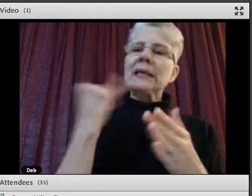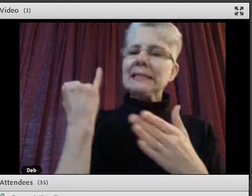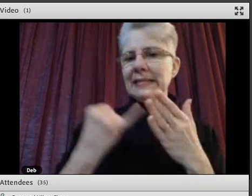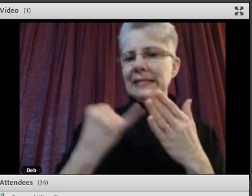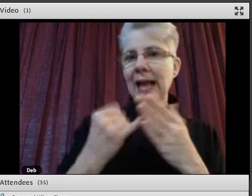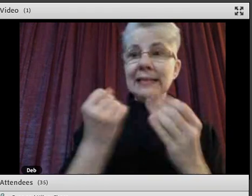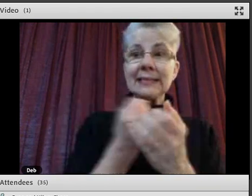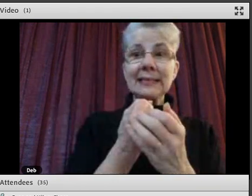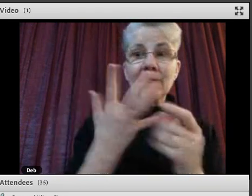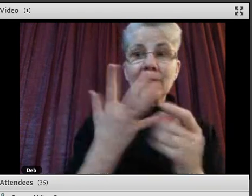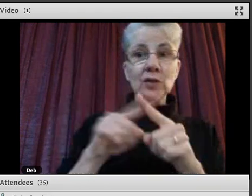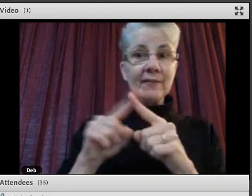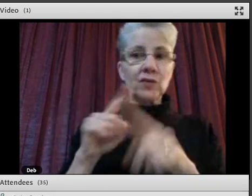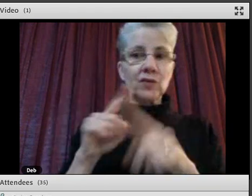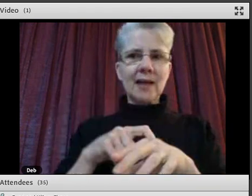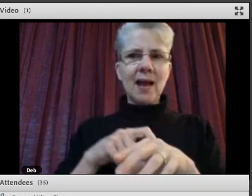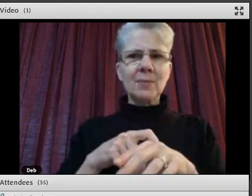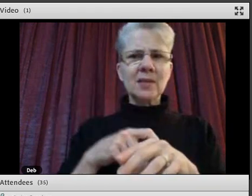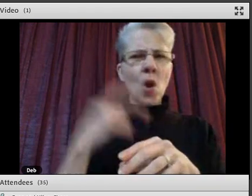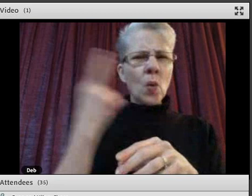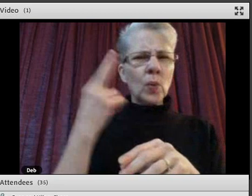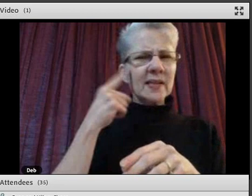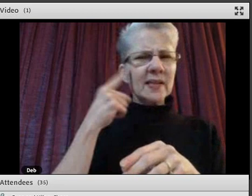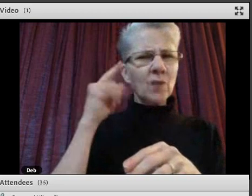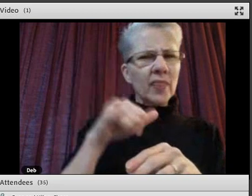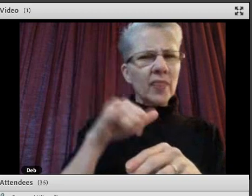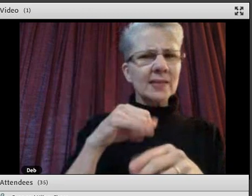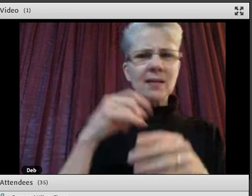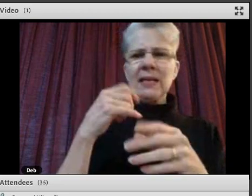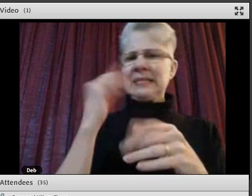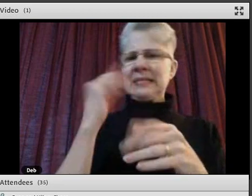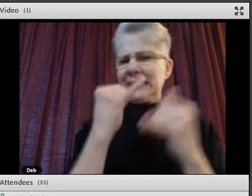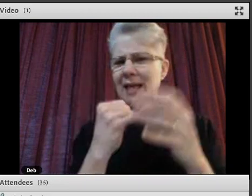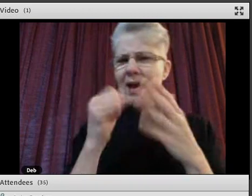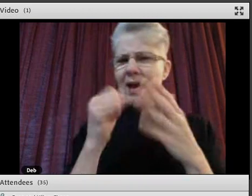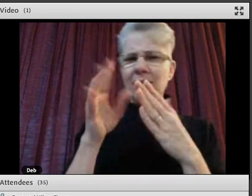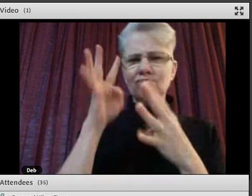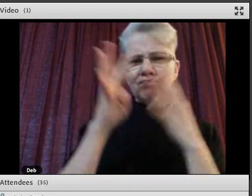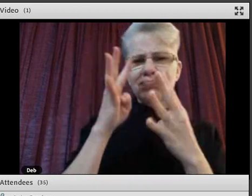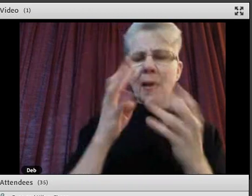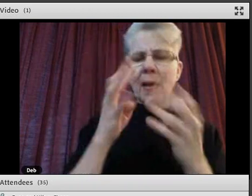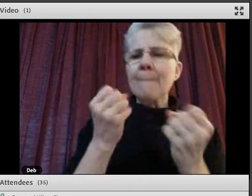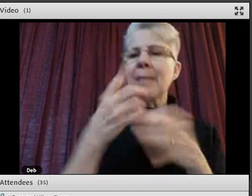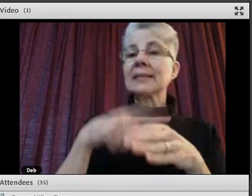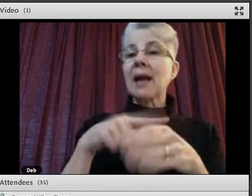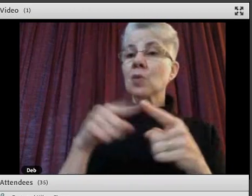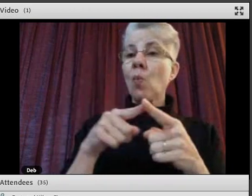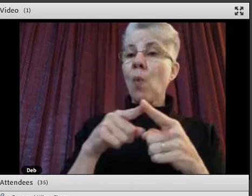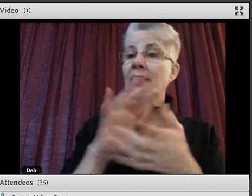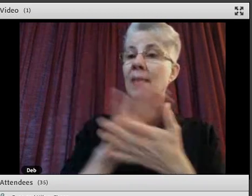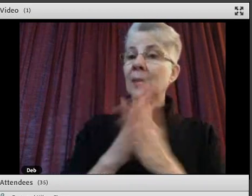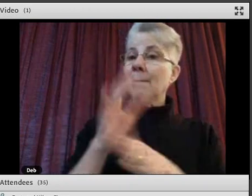We're going to design this multiple times." The whole point of this process is designing it multiple times. Once that becomes part of your culture,